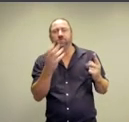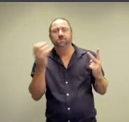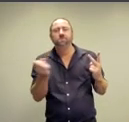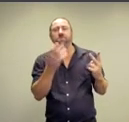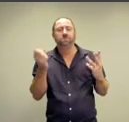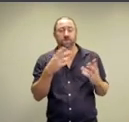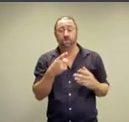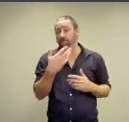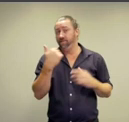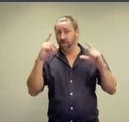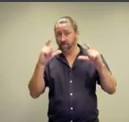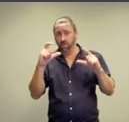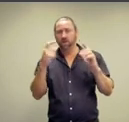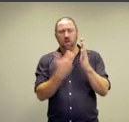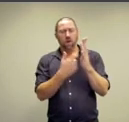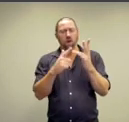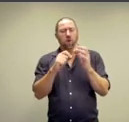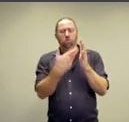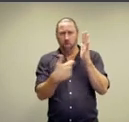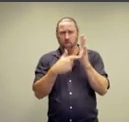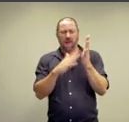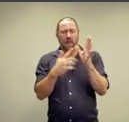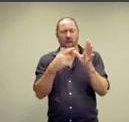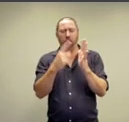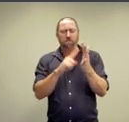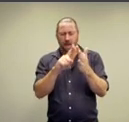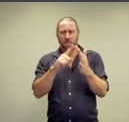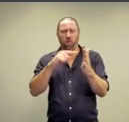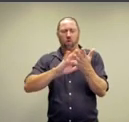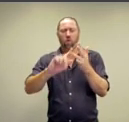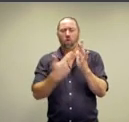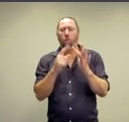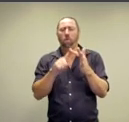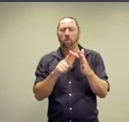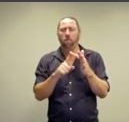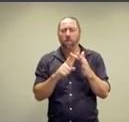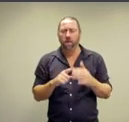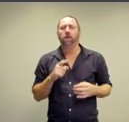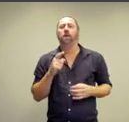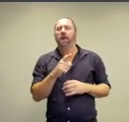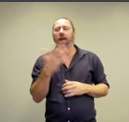quickly, this is a a lovely photo by Robert Mapplethorpe who was